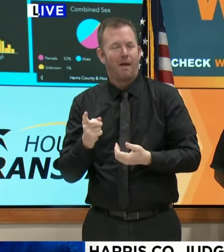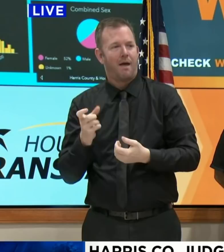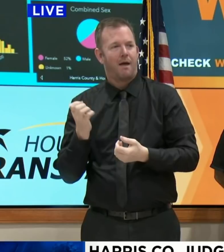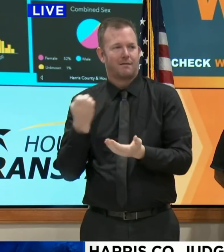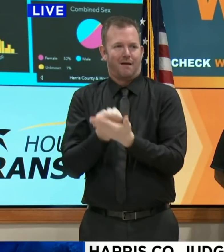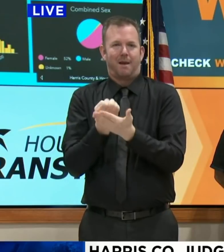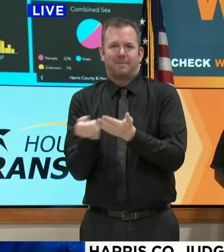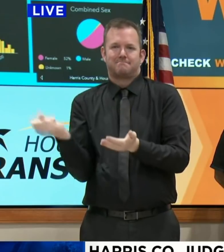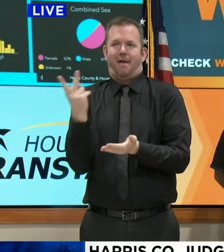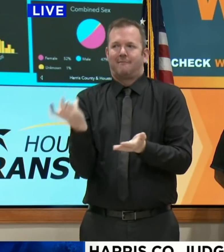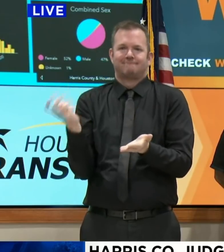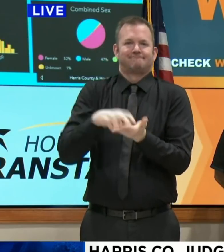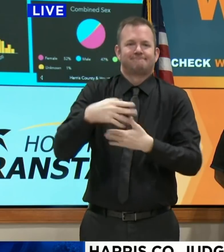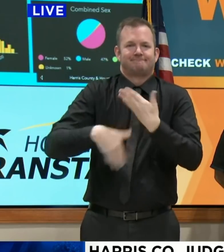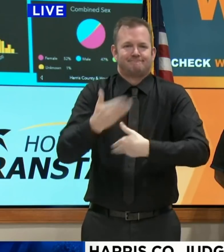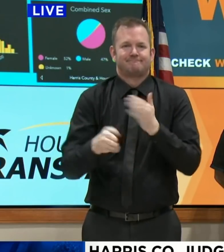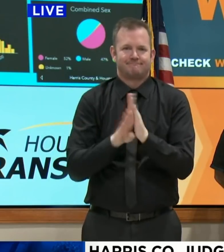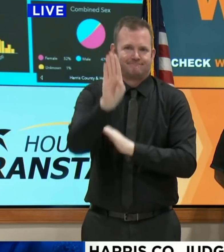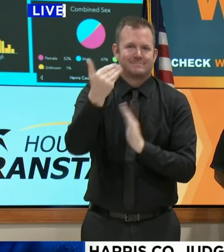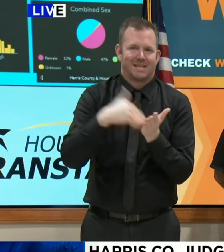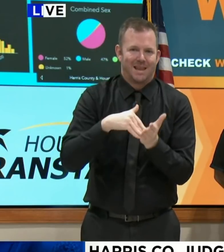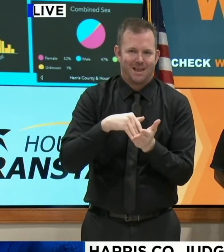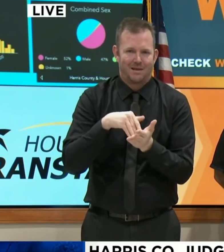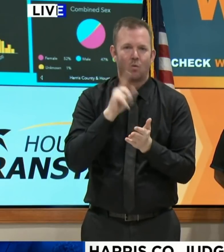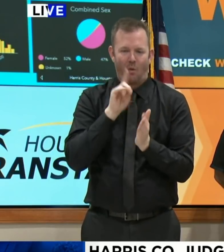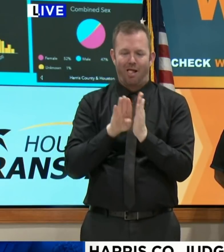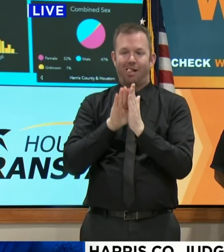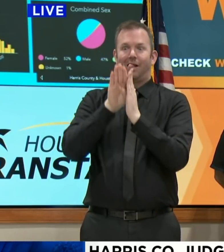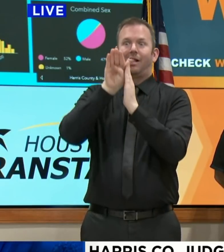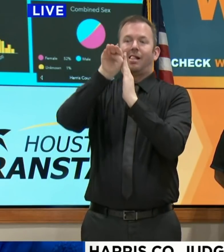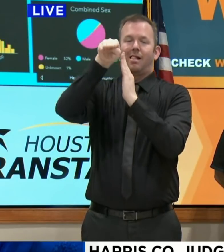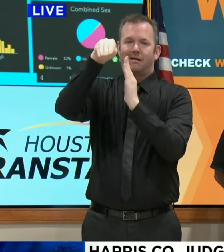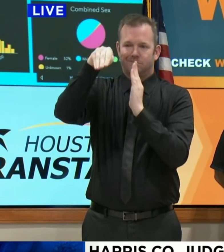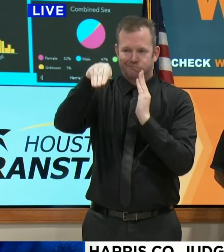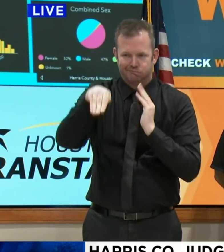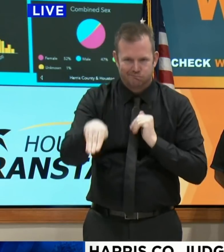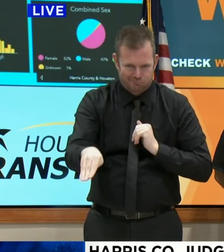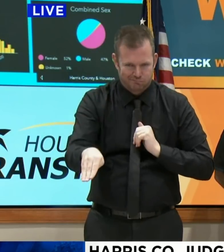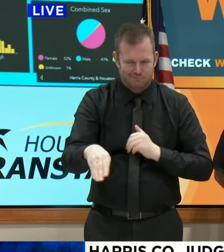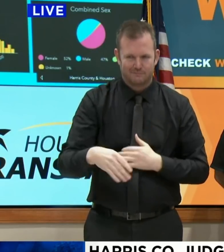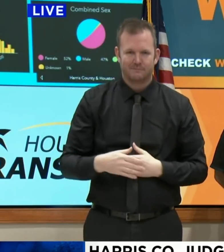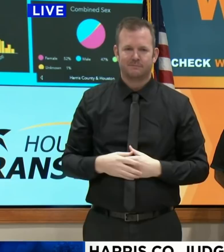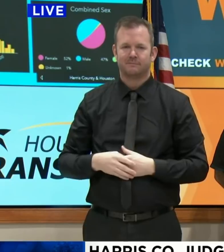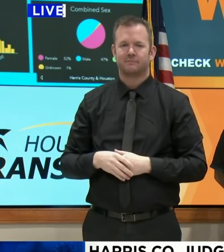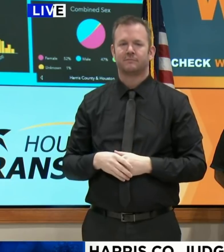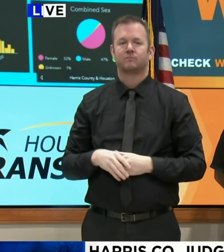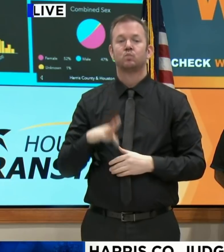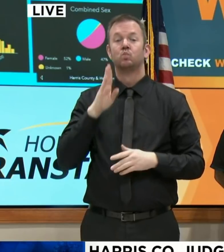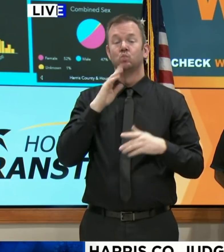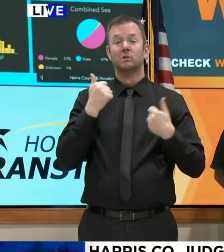the sum of each of our parts it’s worth going to get the it’s worth going to get the economy back on track economy back on track and get that peak to hit and